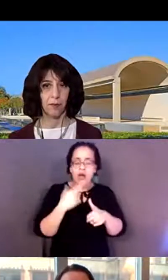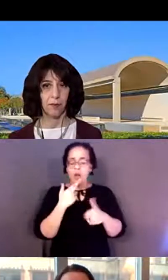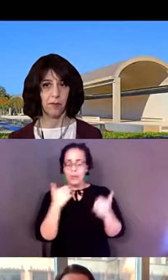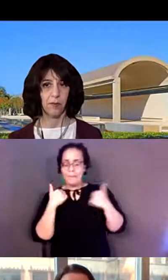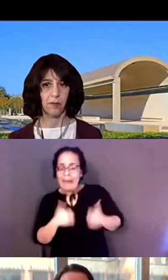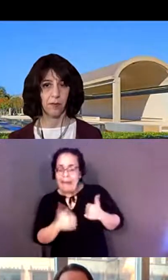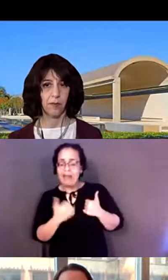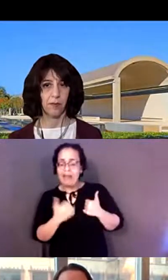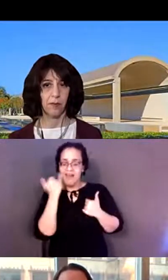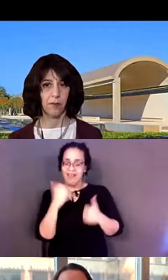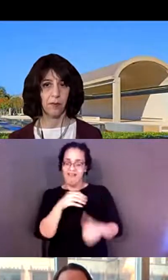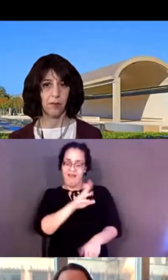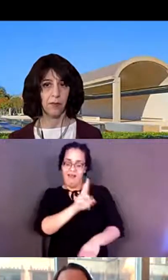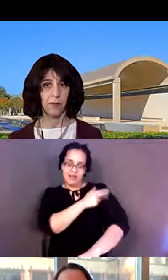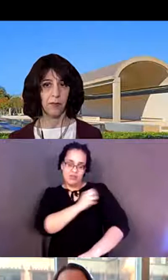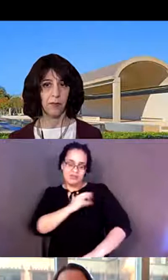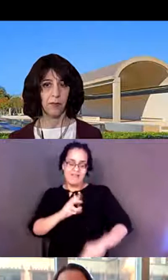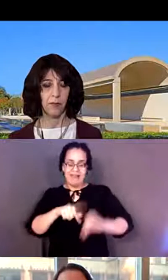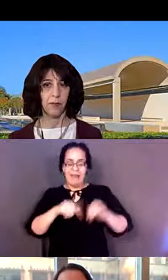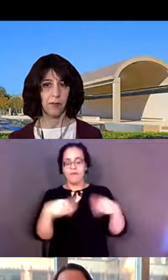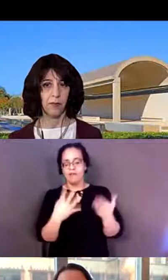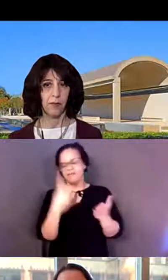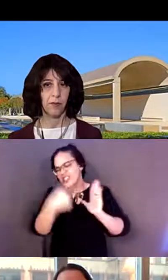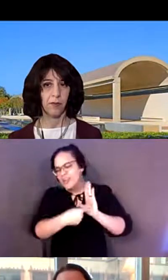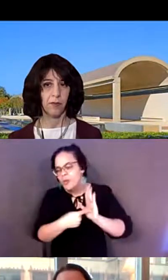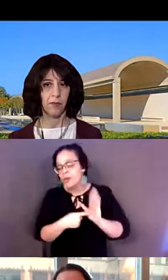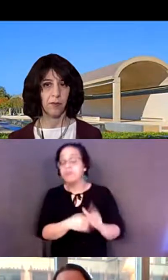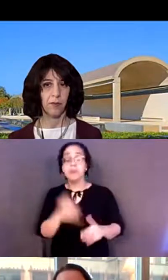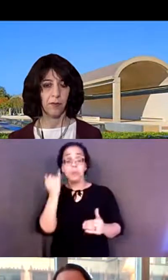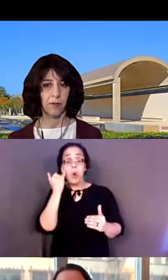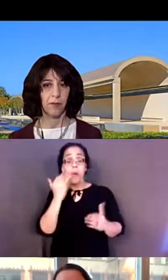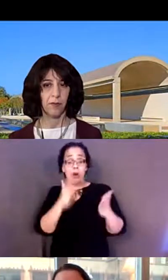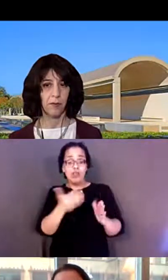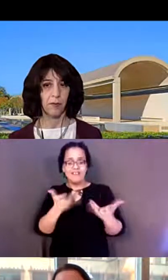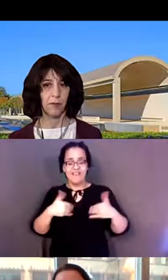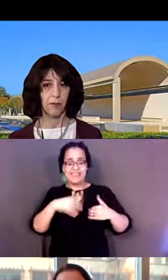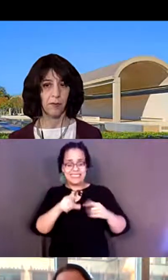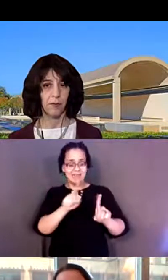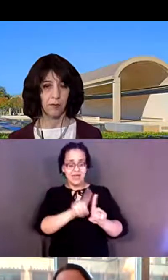example of that is someone may have a care provider that helps them transfer